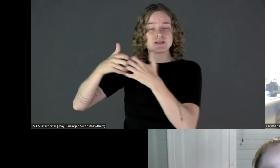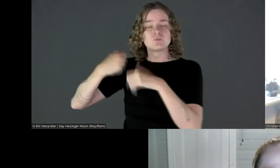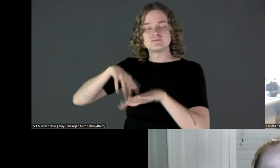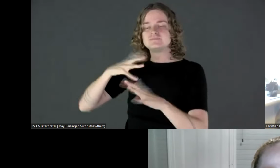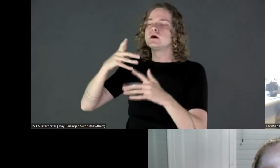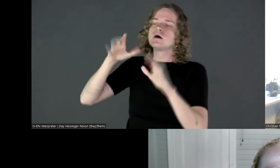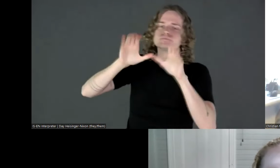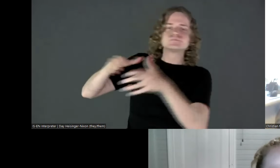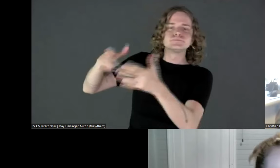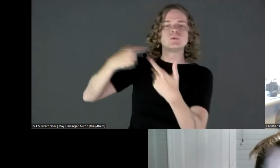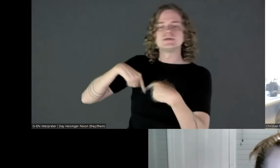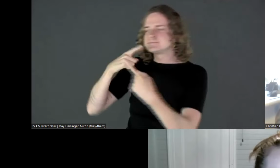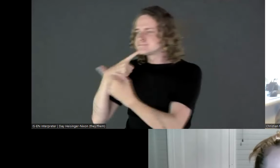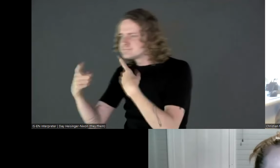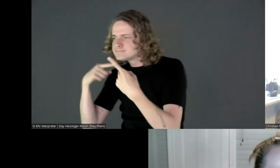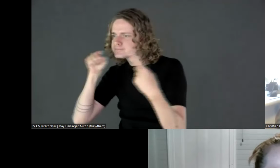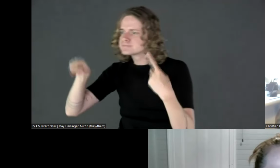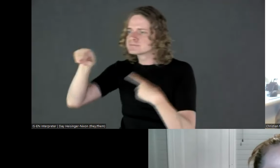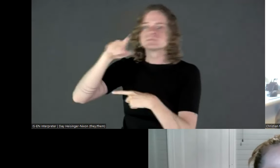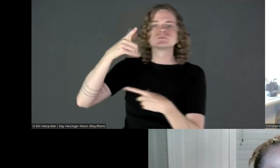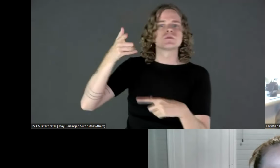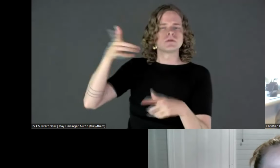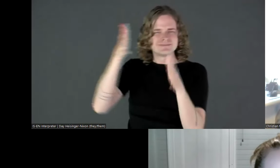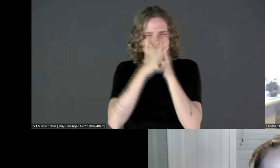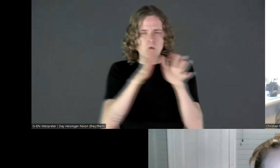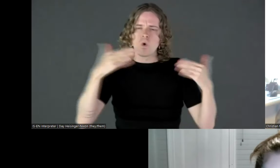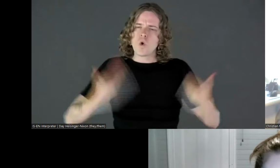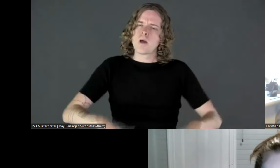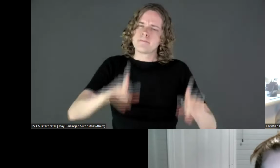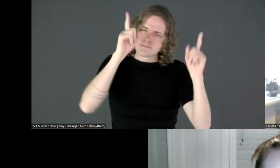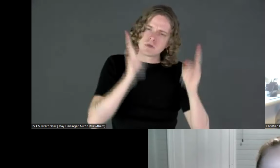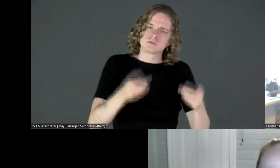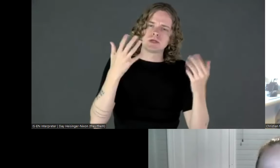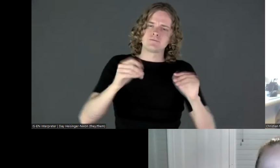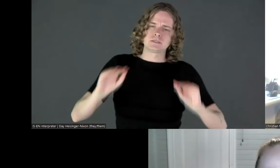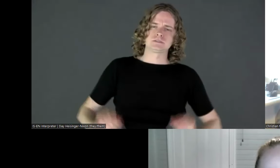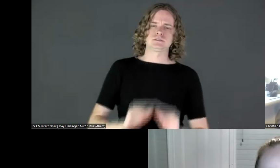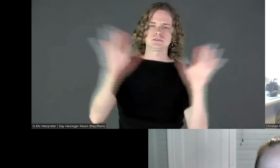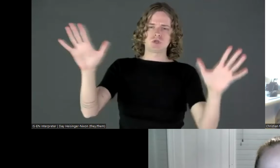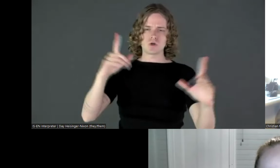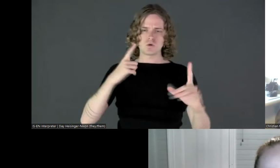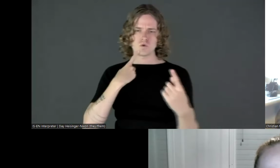a really clear communication strategy when you start to develop up a technical support mechanism.